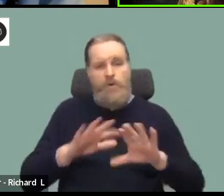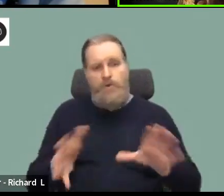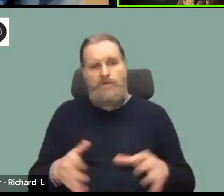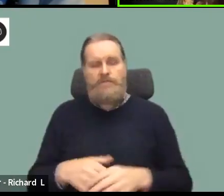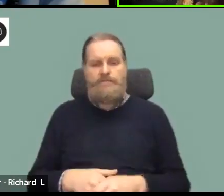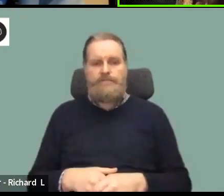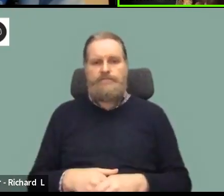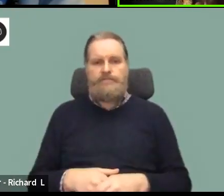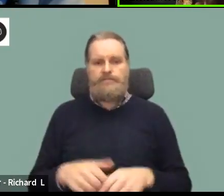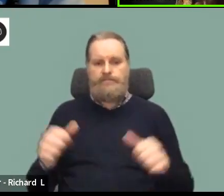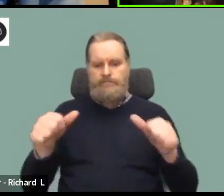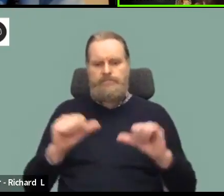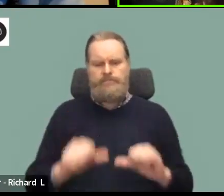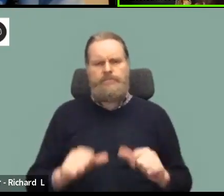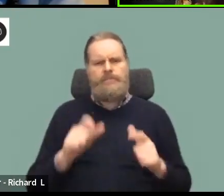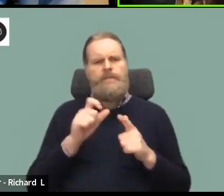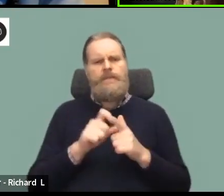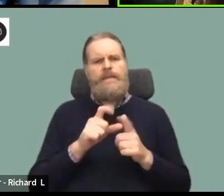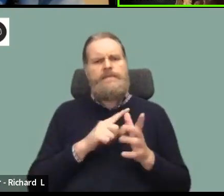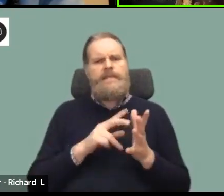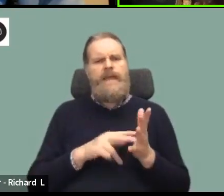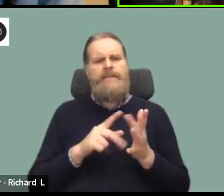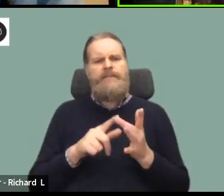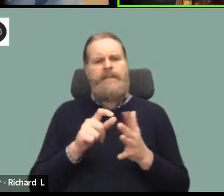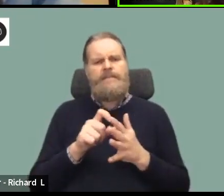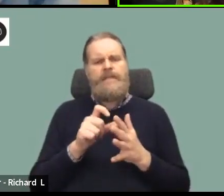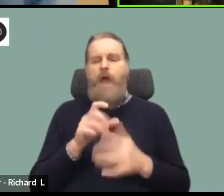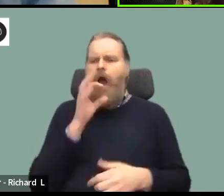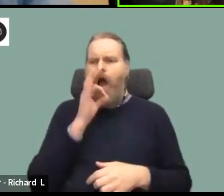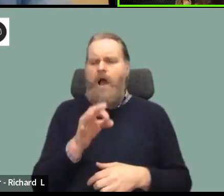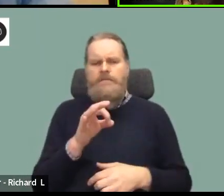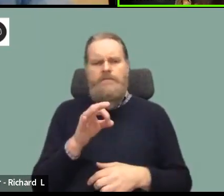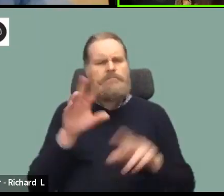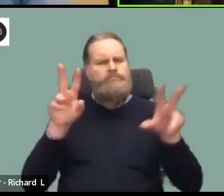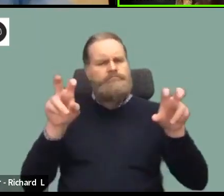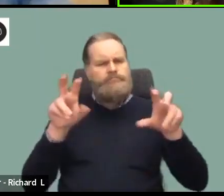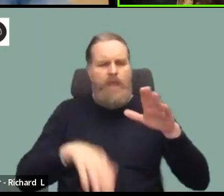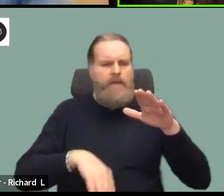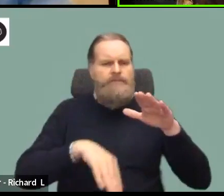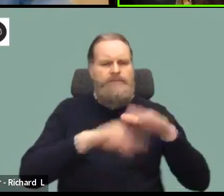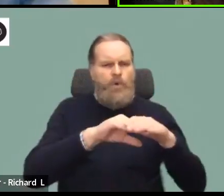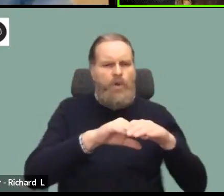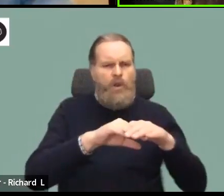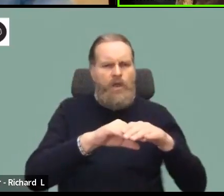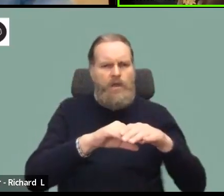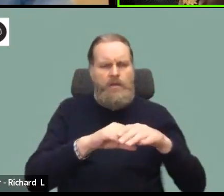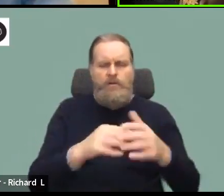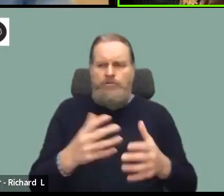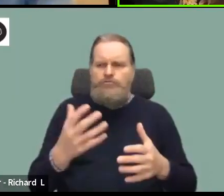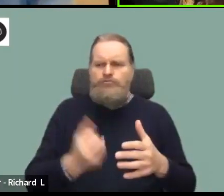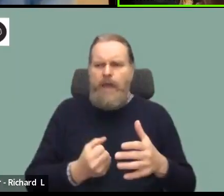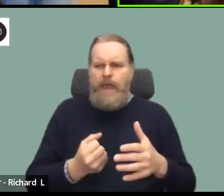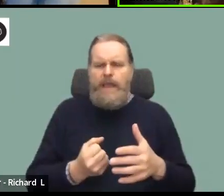Okay, thank you. Dave David says, What do you David says, What do you mean by for stripe pay. Is it for stripe pay. Is it our normal individual daily wage or